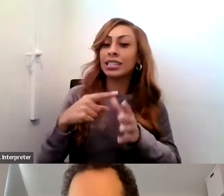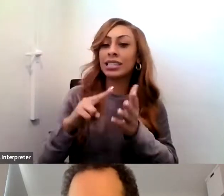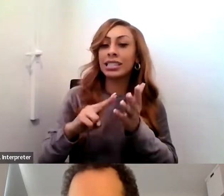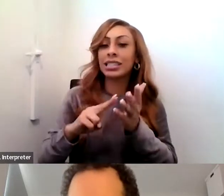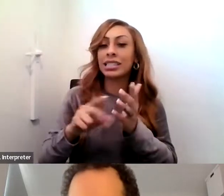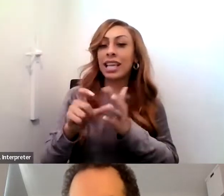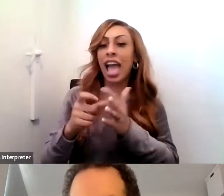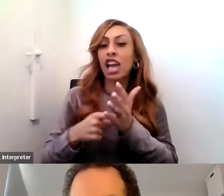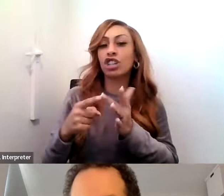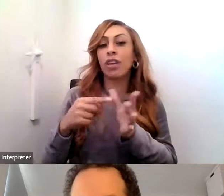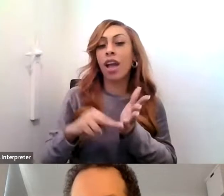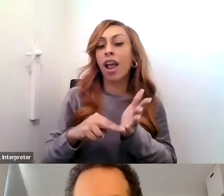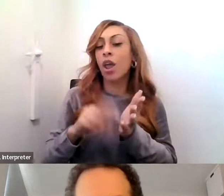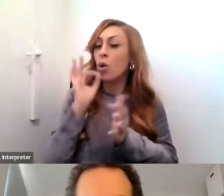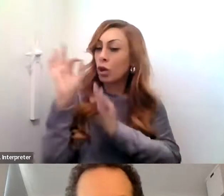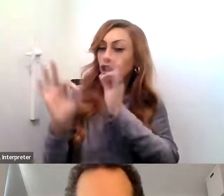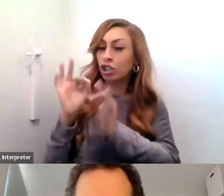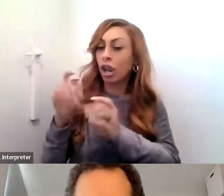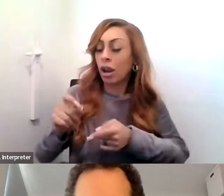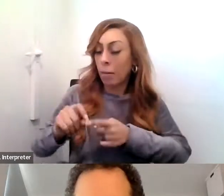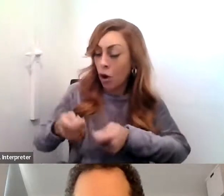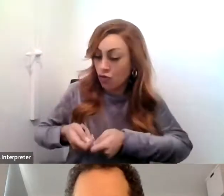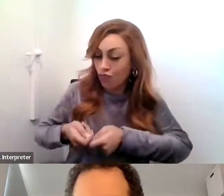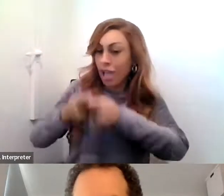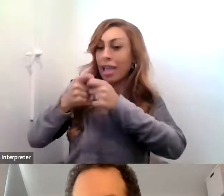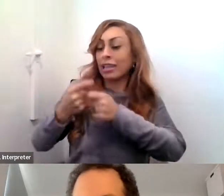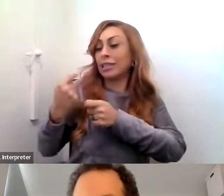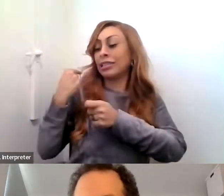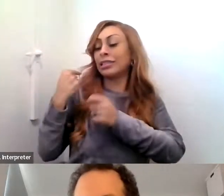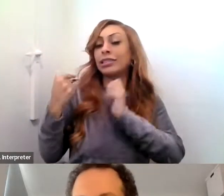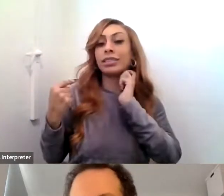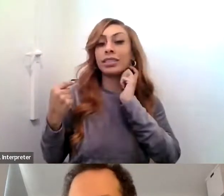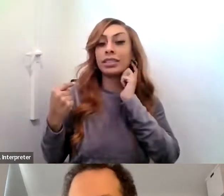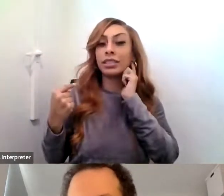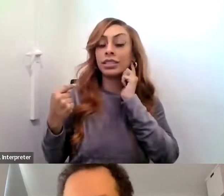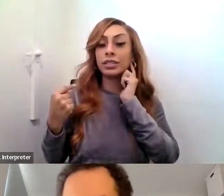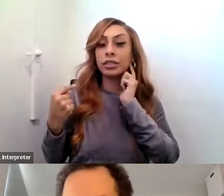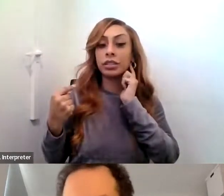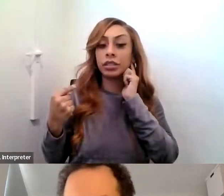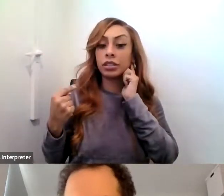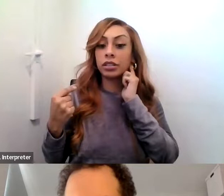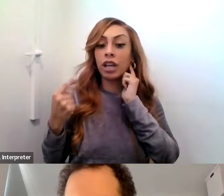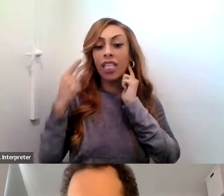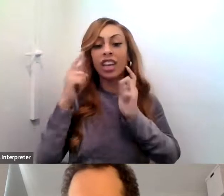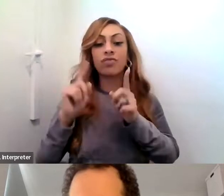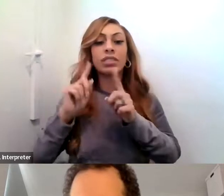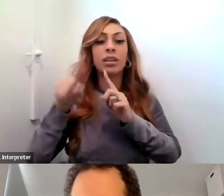because I know a point you have raised before, I think, in response to - there was a news article